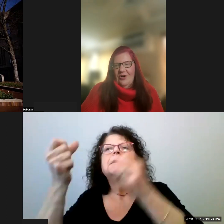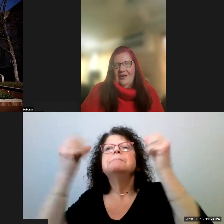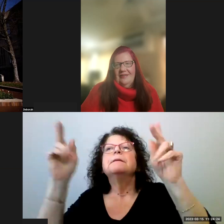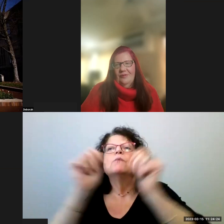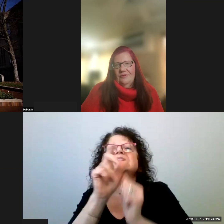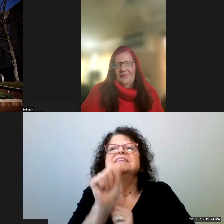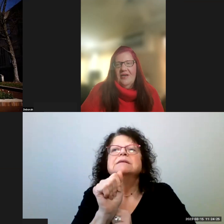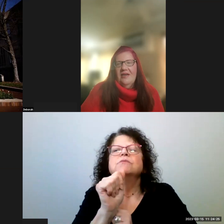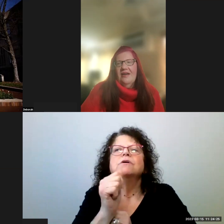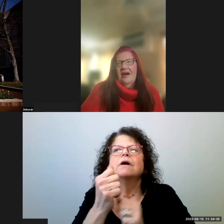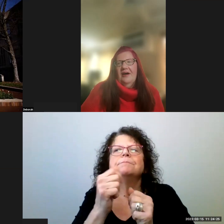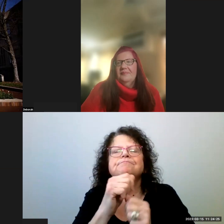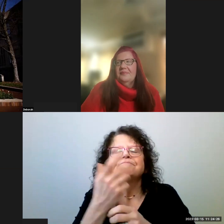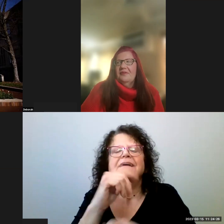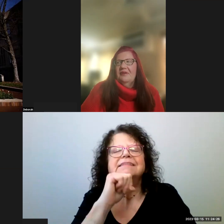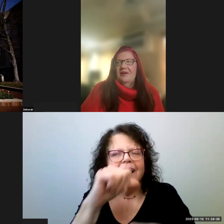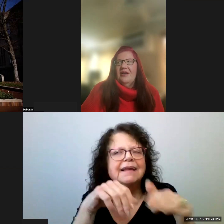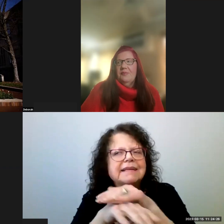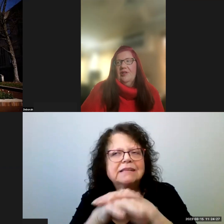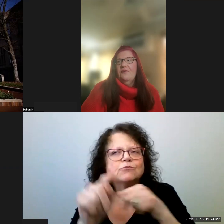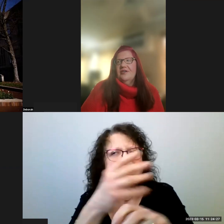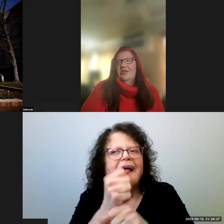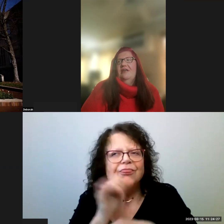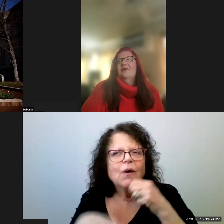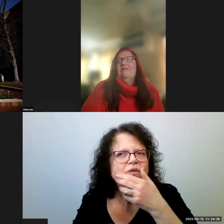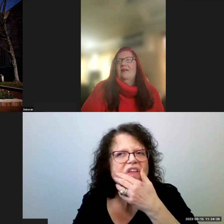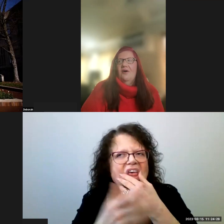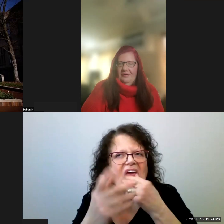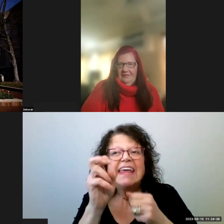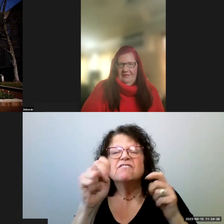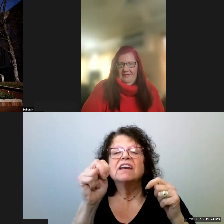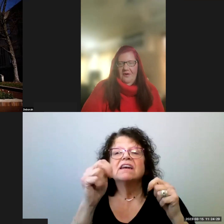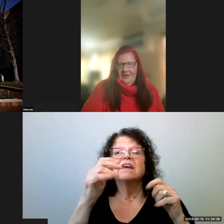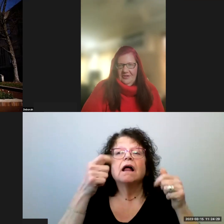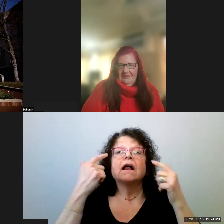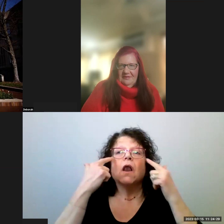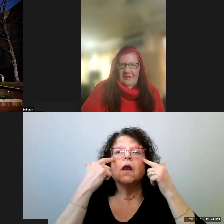they were not accessible. Anyone with low vision let alone no vision